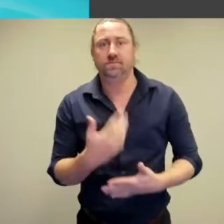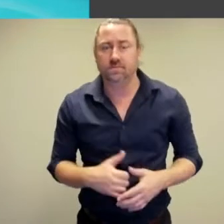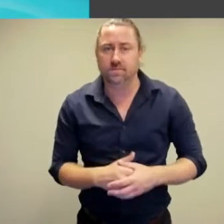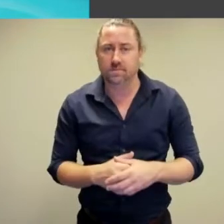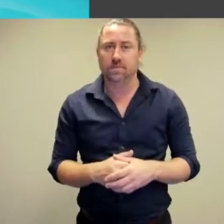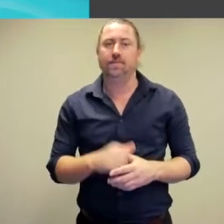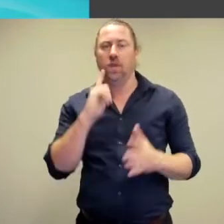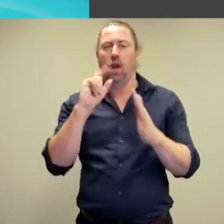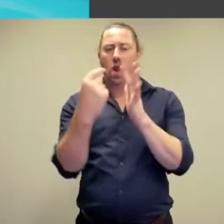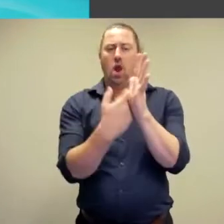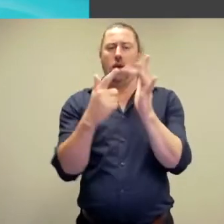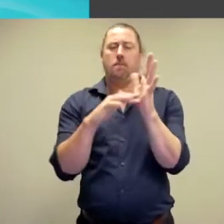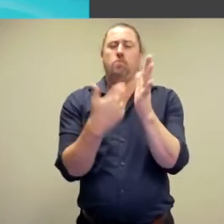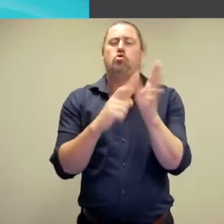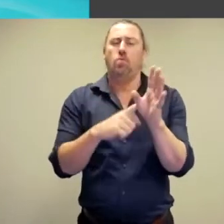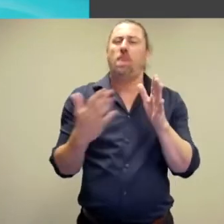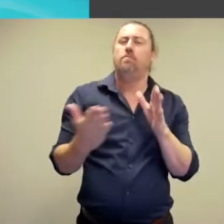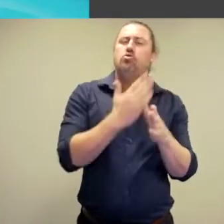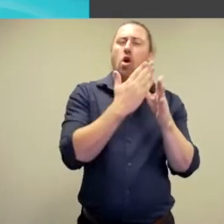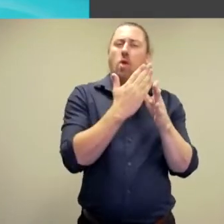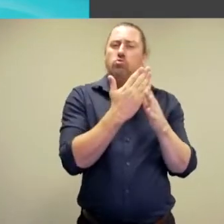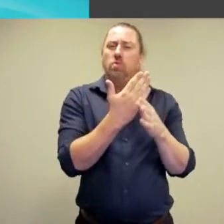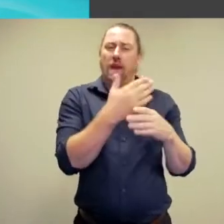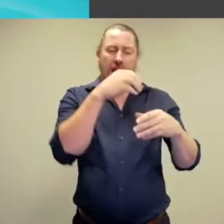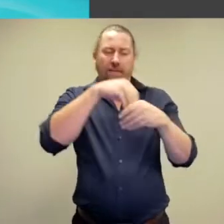features, so what are the kind of common things